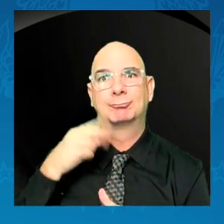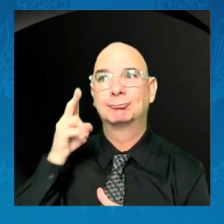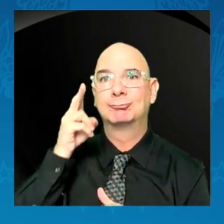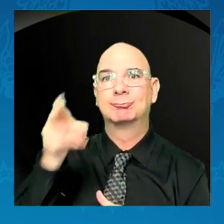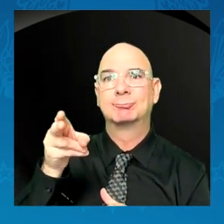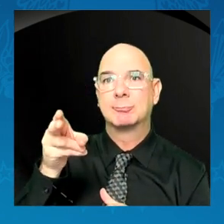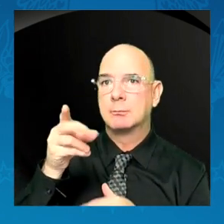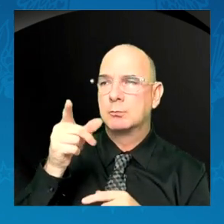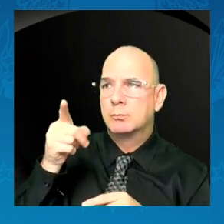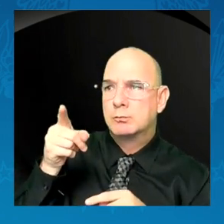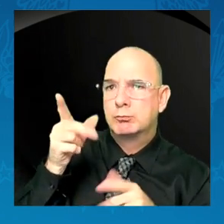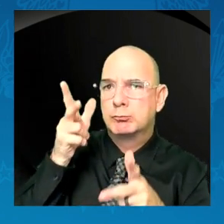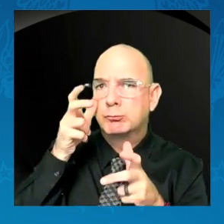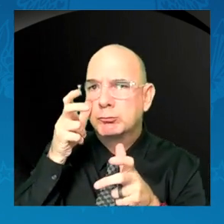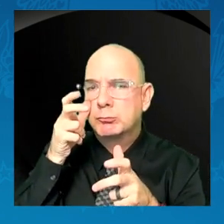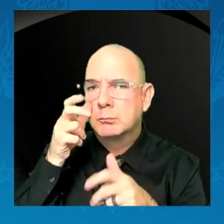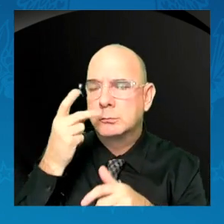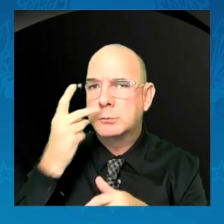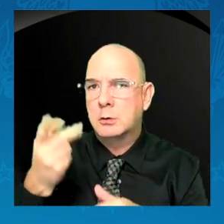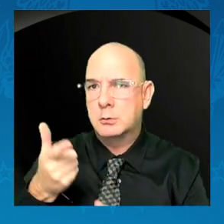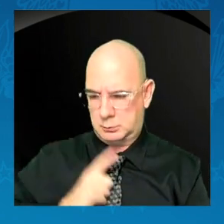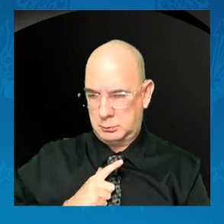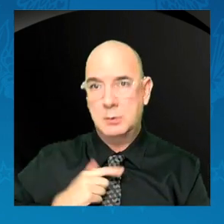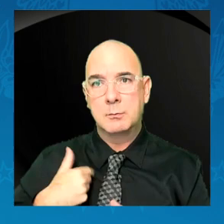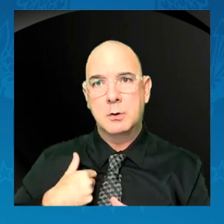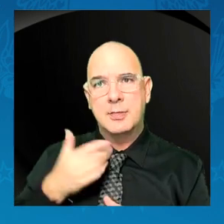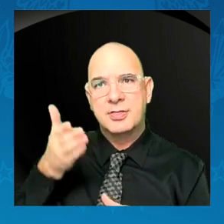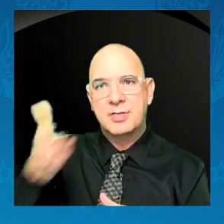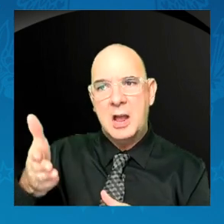to watch Neil and Buzz walk on the Moon on Apollo 11.